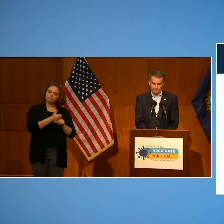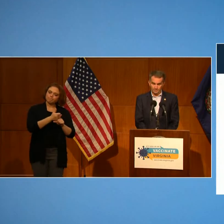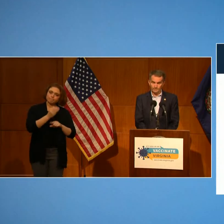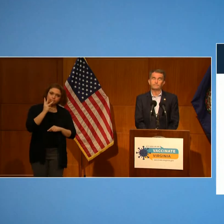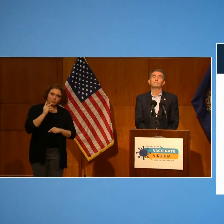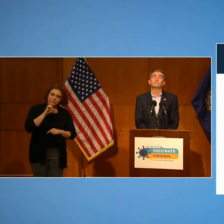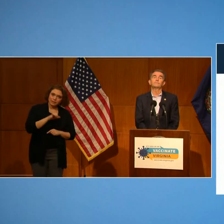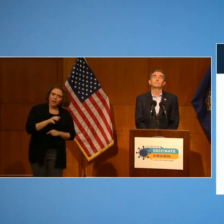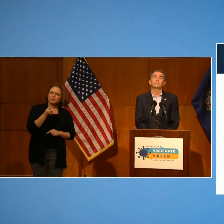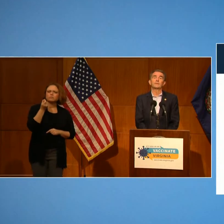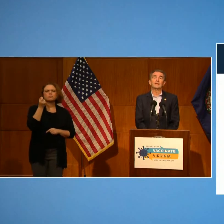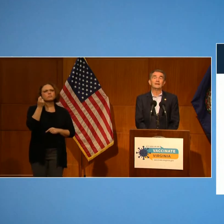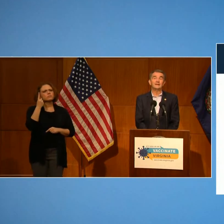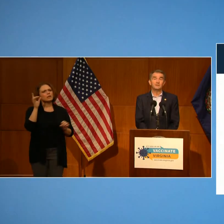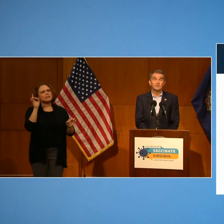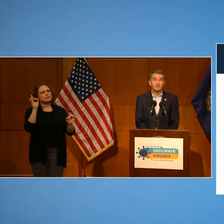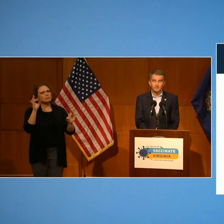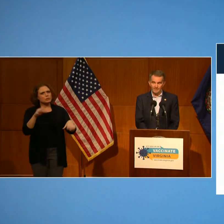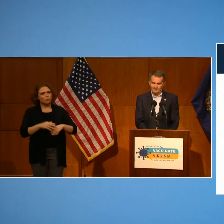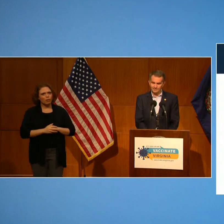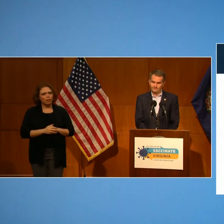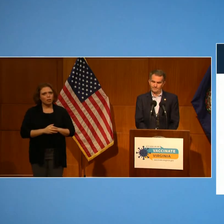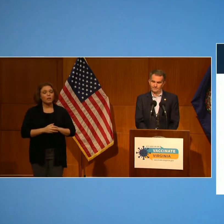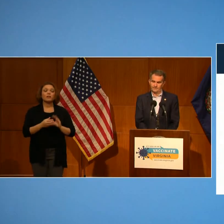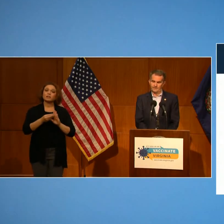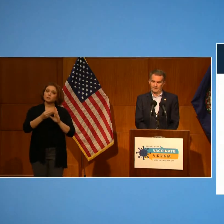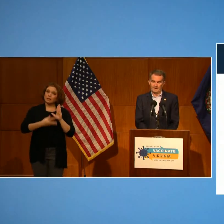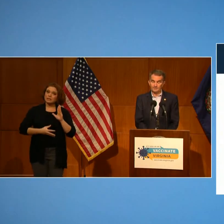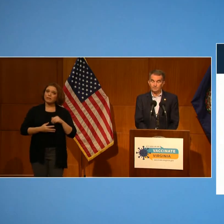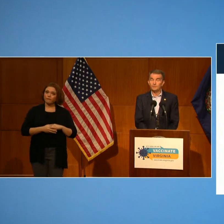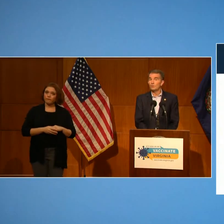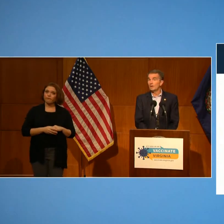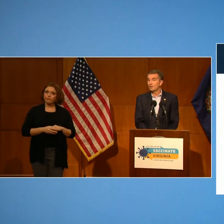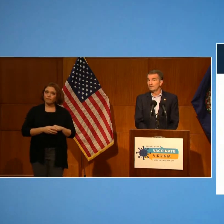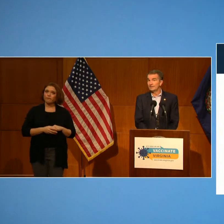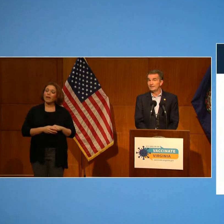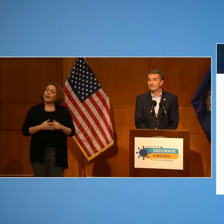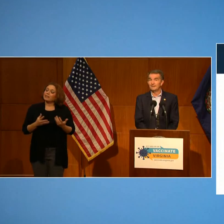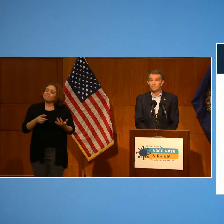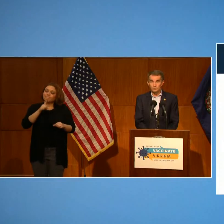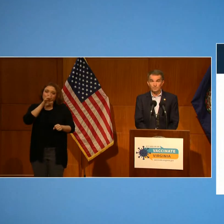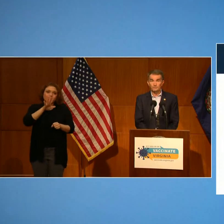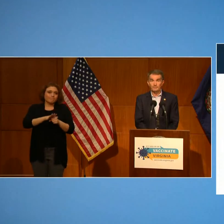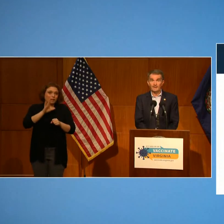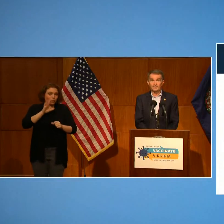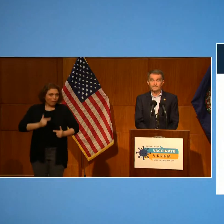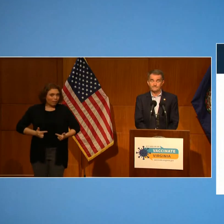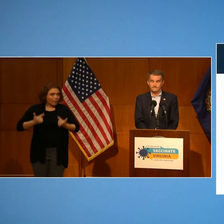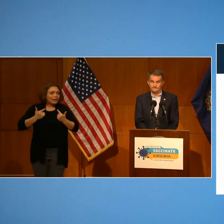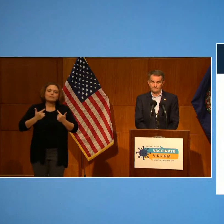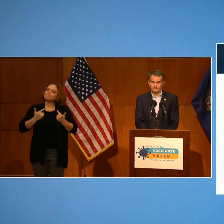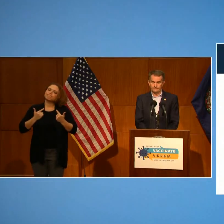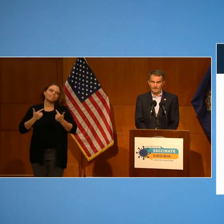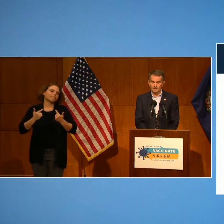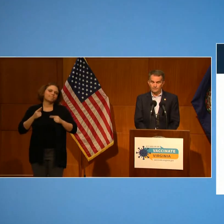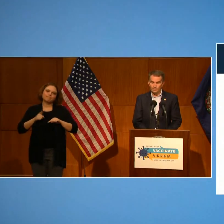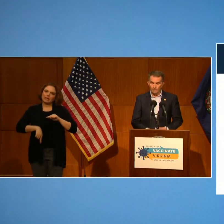TIMES. IT IS. MISERABLE. IT IS